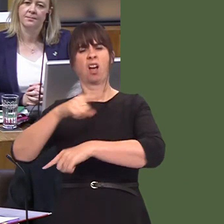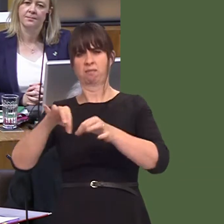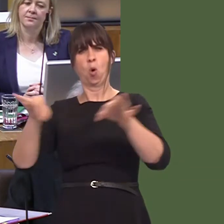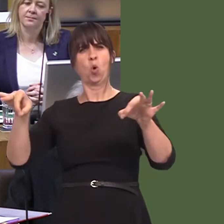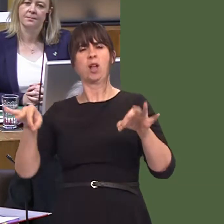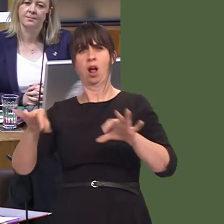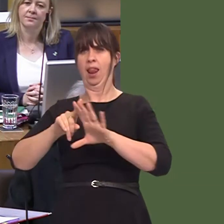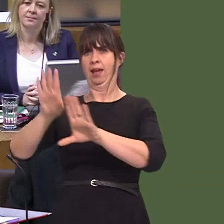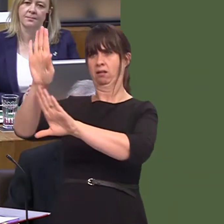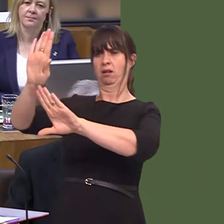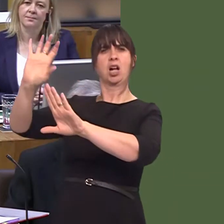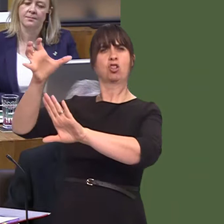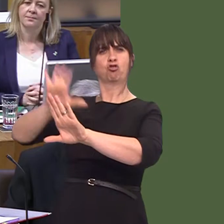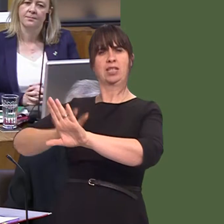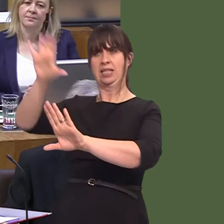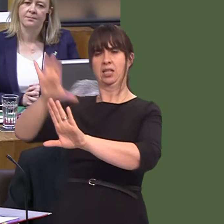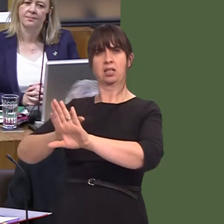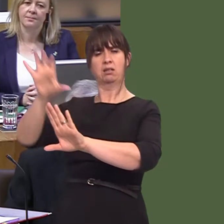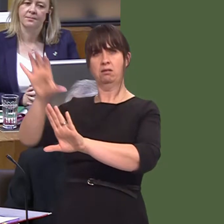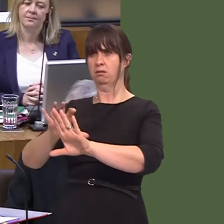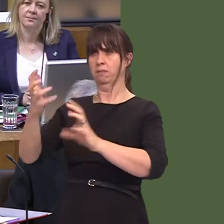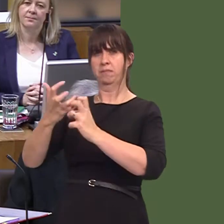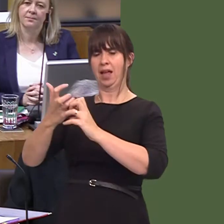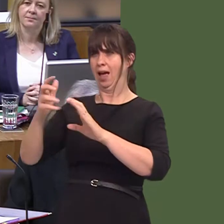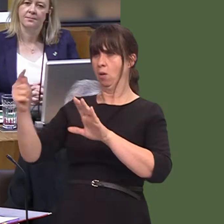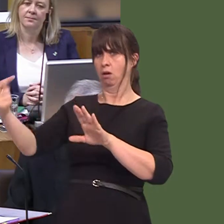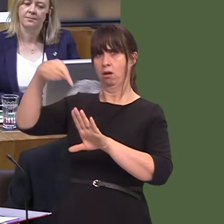on the UK side of any border that wouldnít apply in the channel ports, and apparently